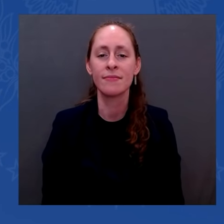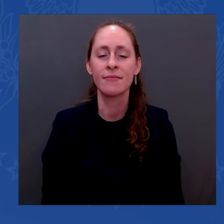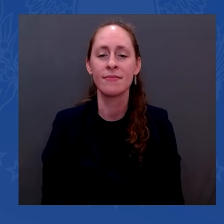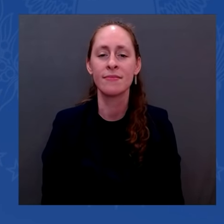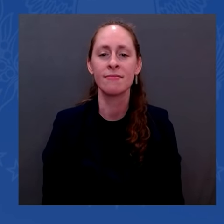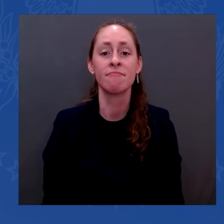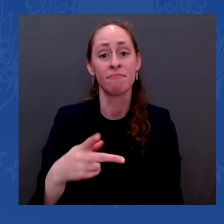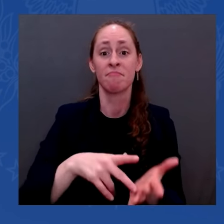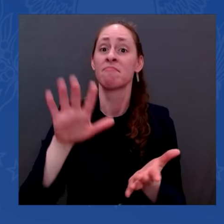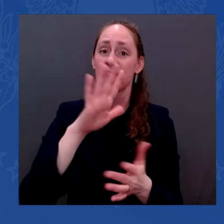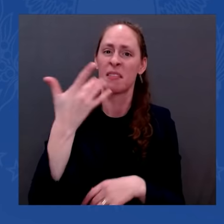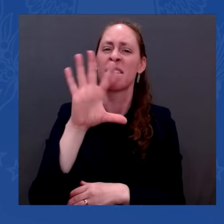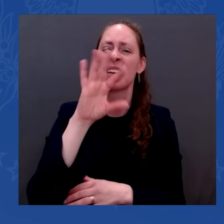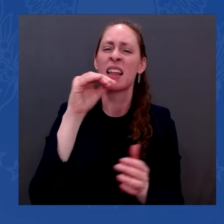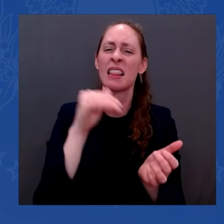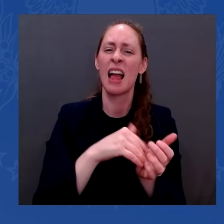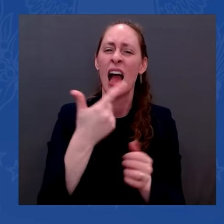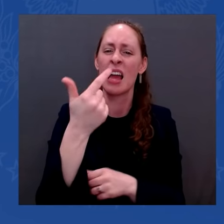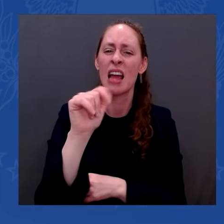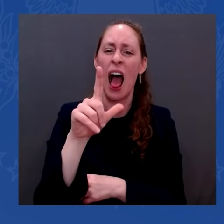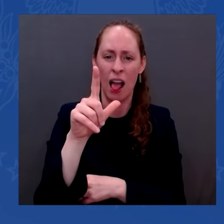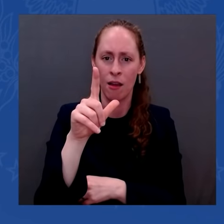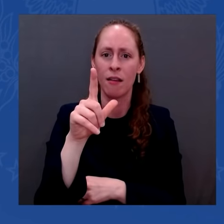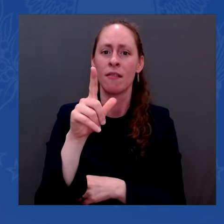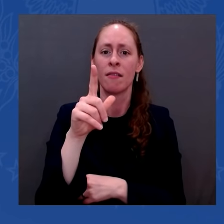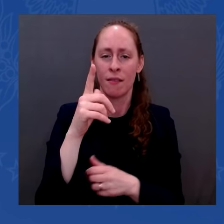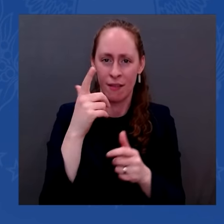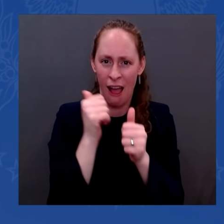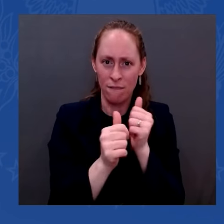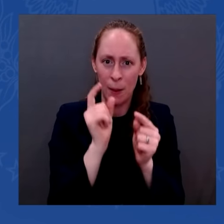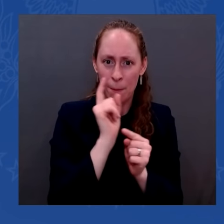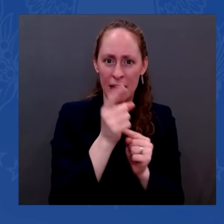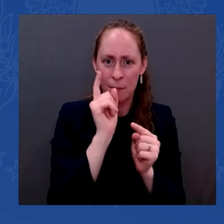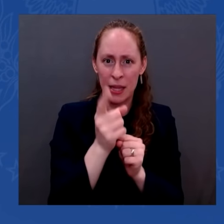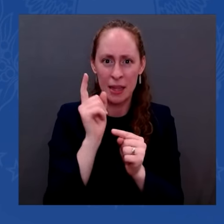And because there is no proven commercially viable technology,